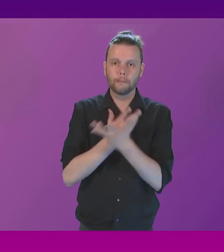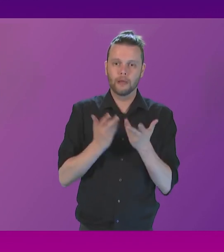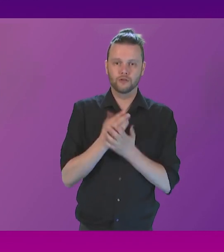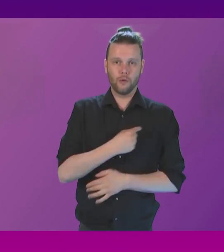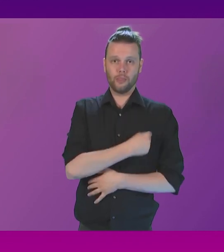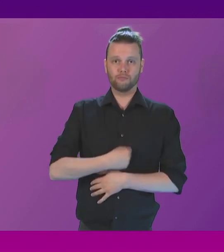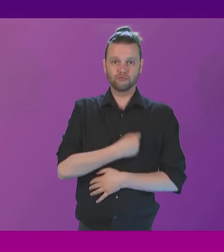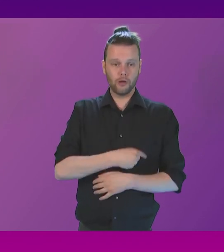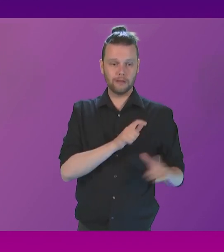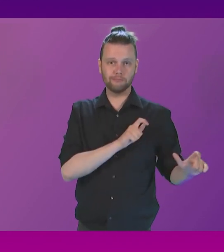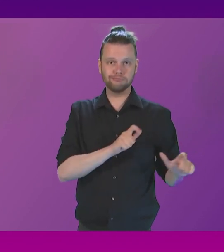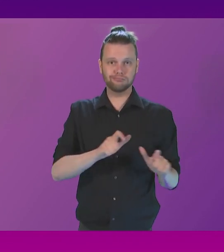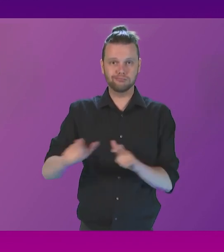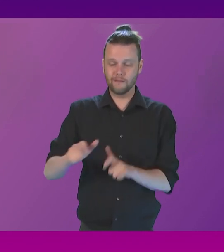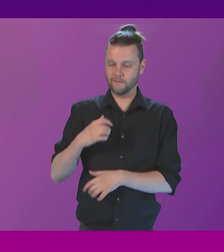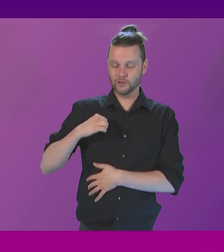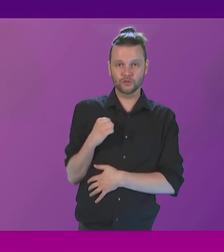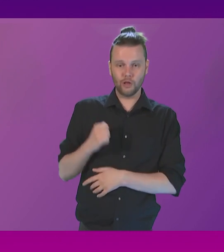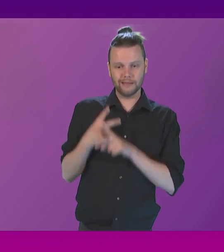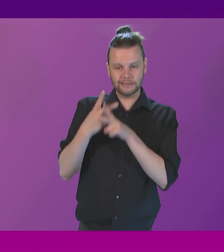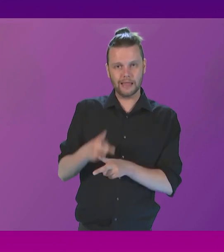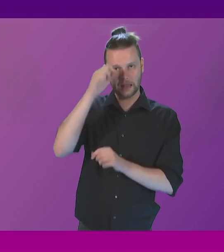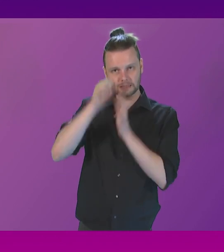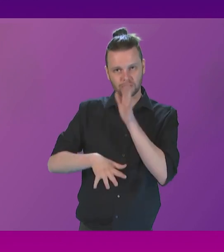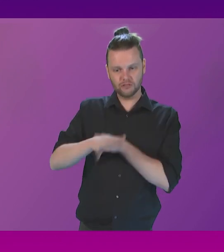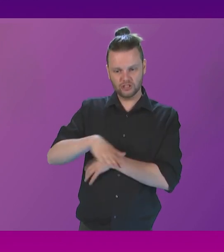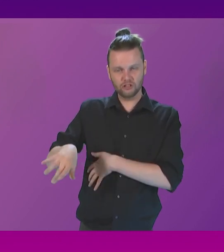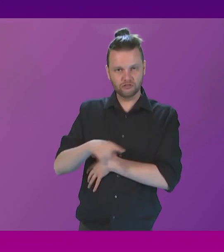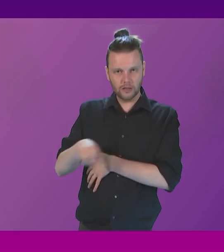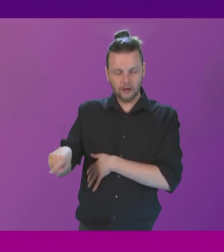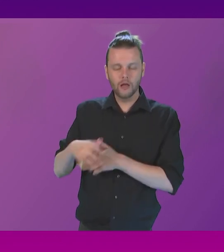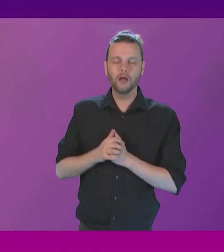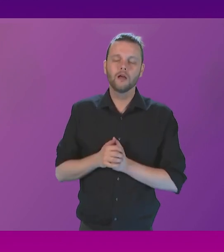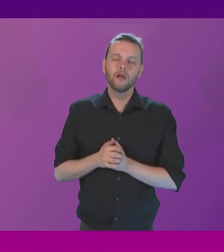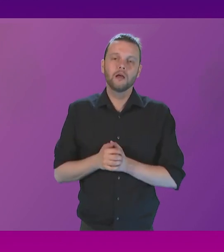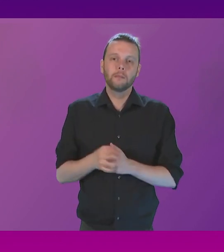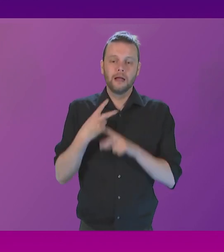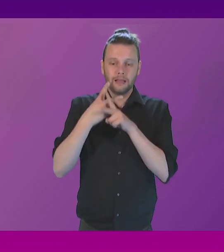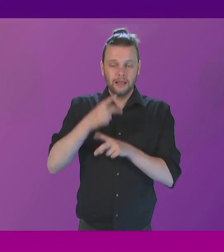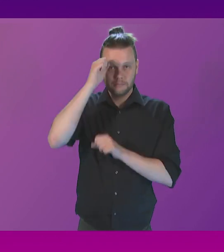to Scotland’s care-experienced young people. We know that care experience